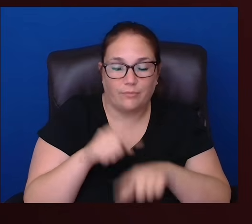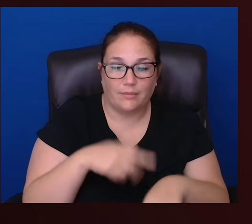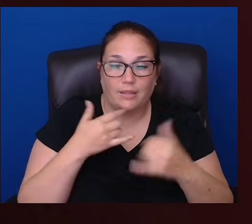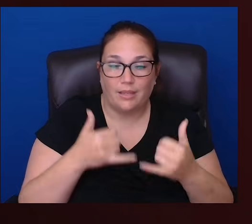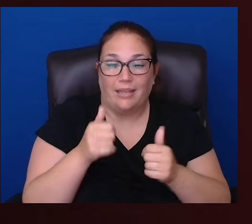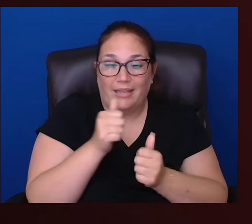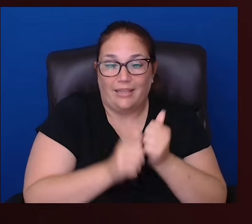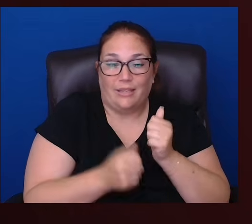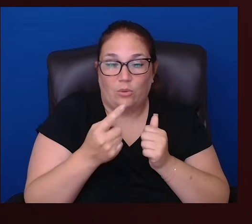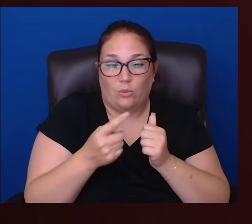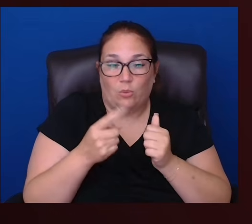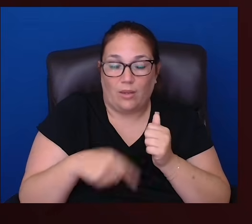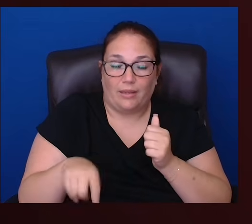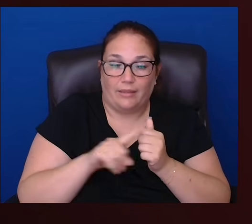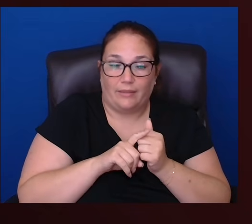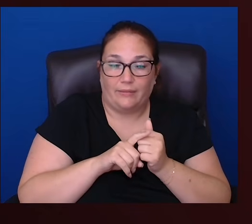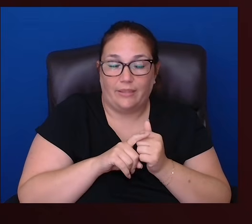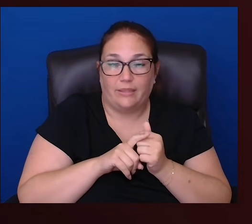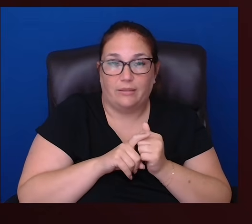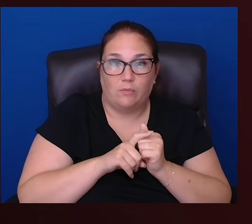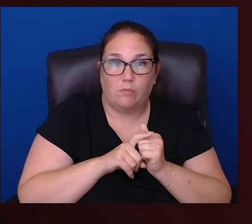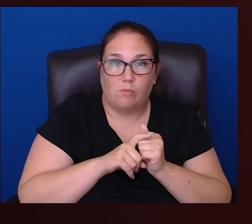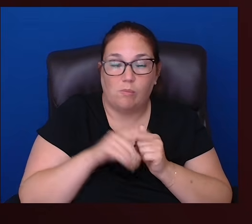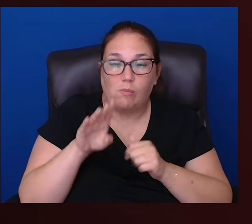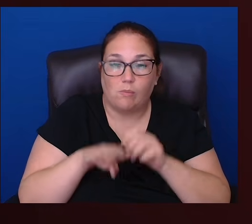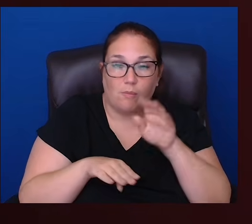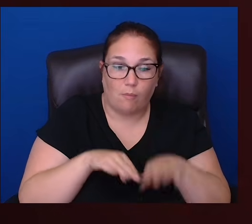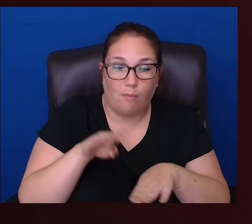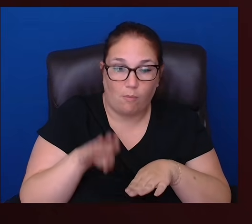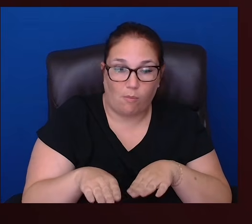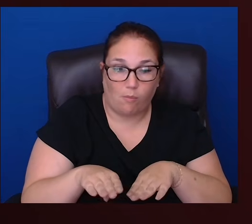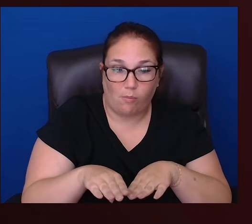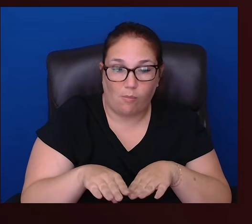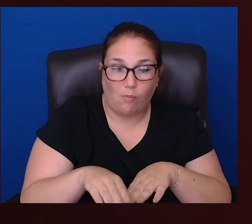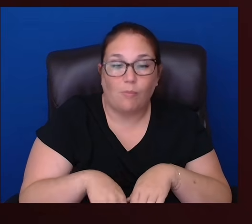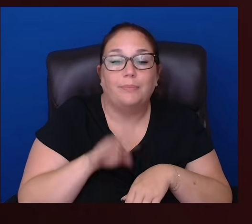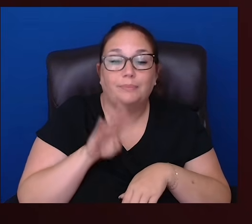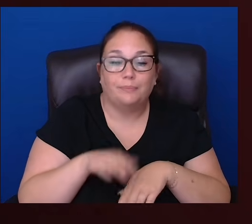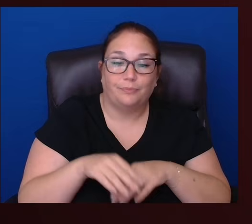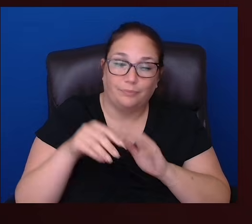these steps are a step that you can drill into into detail,